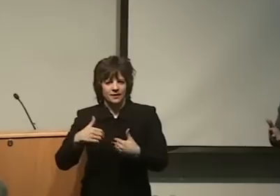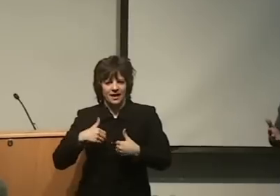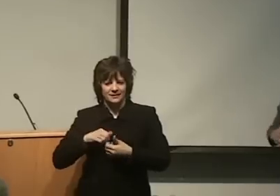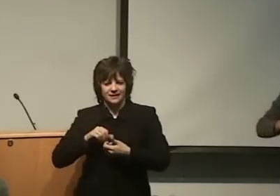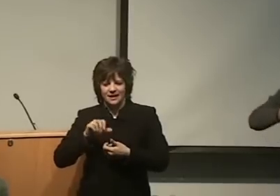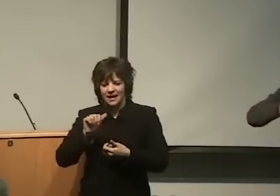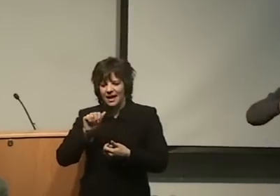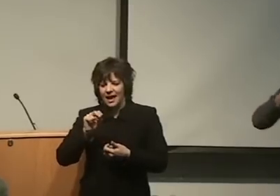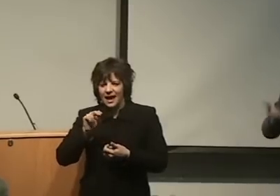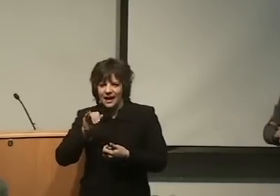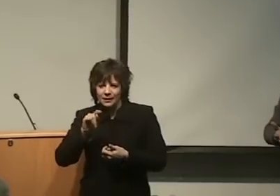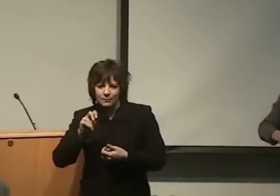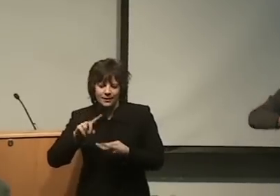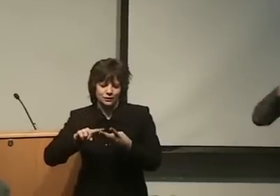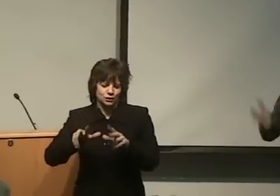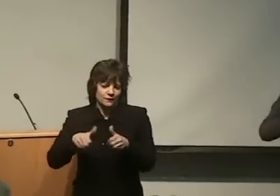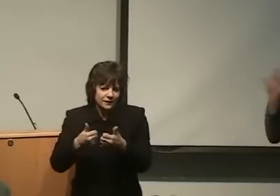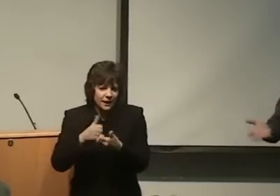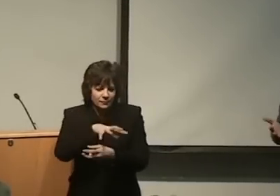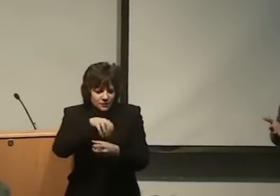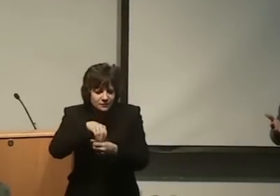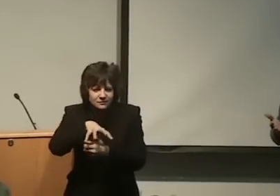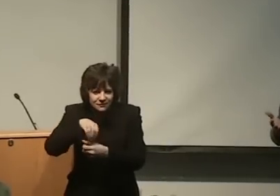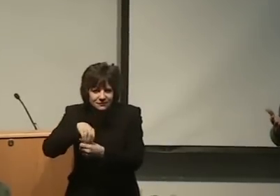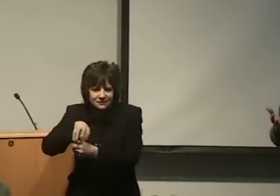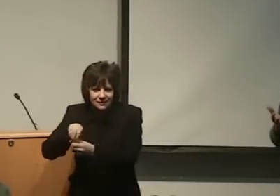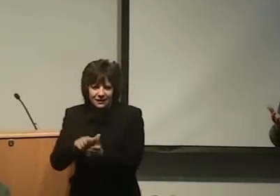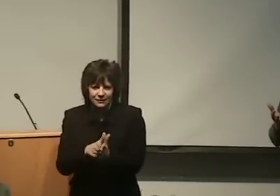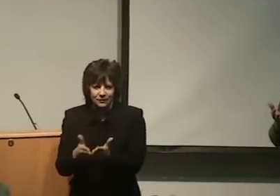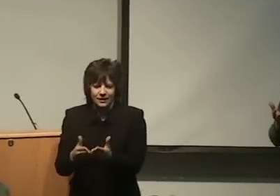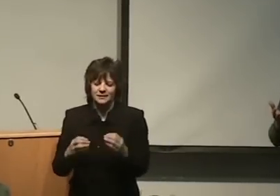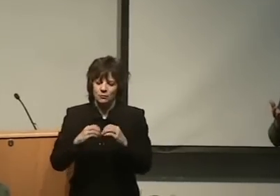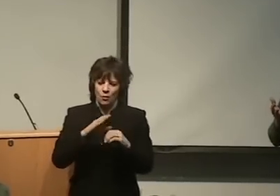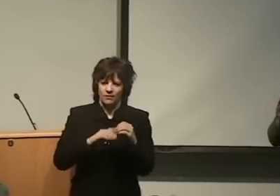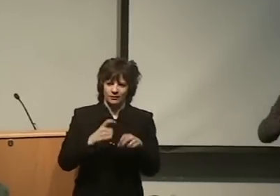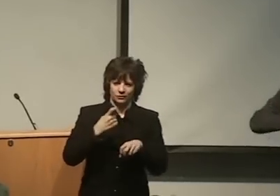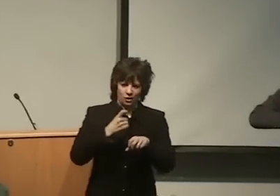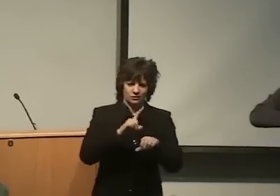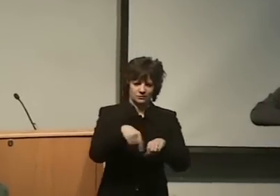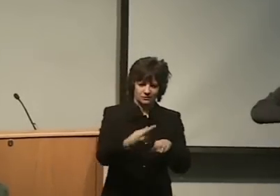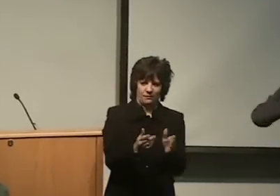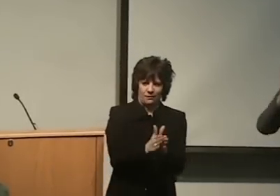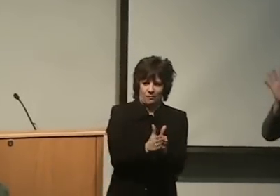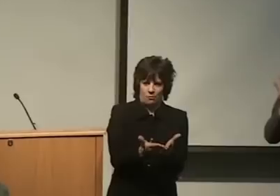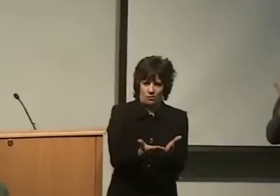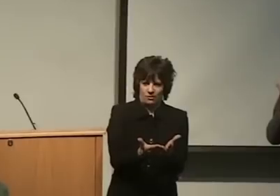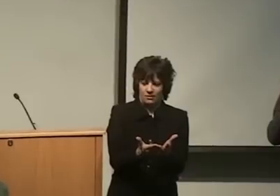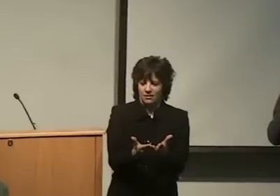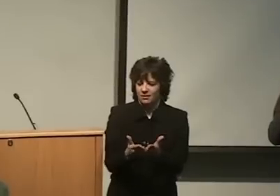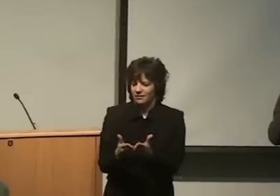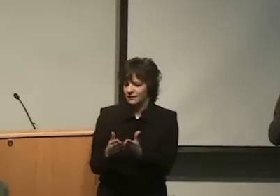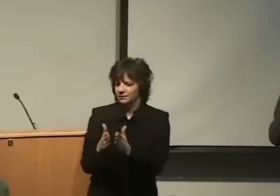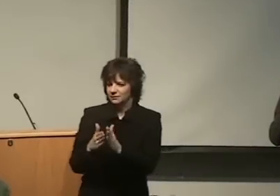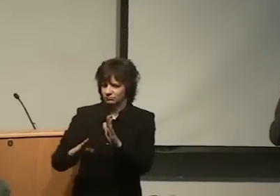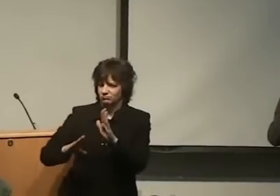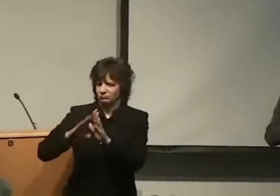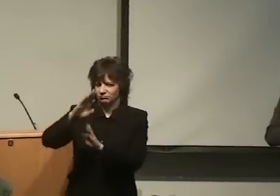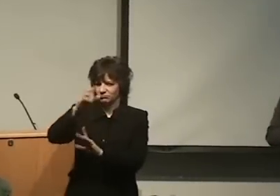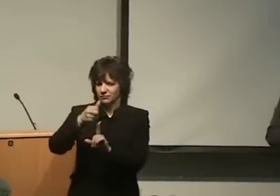and the games all built into it. It's not just a textbook. And we're going to see this exploding. In fact, the big thing that we should be worried about is